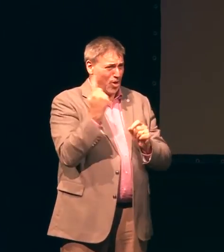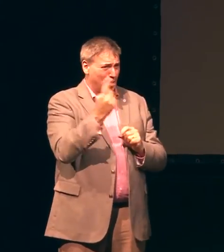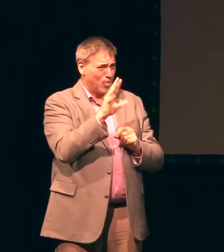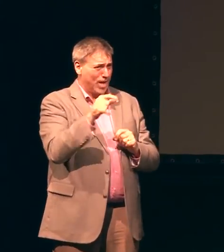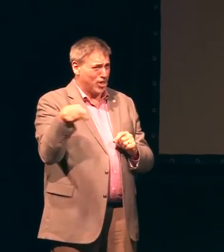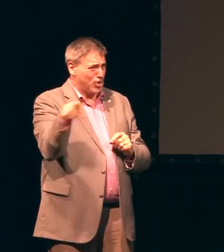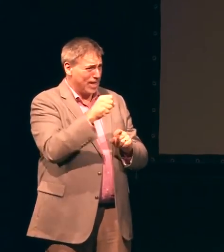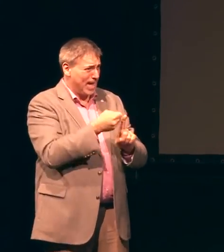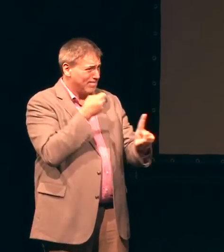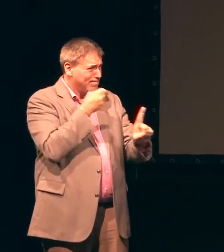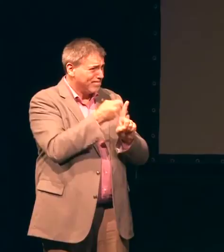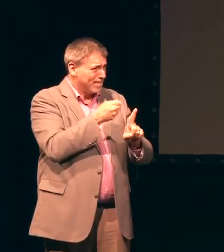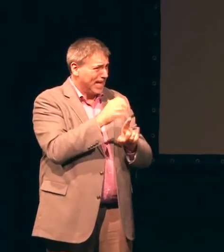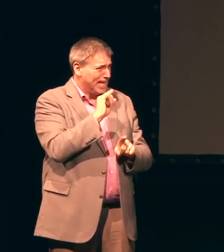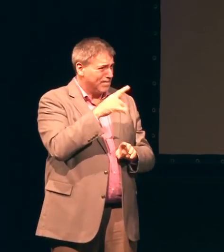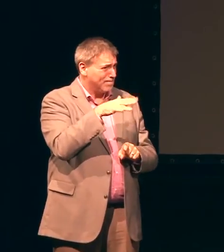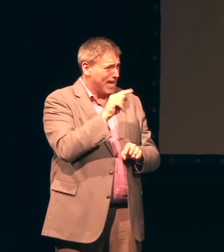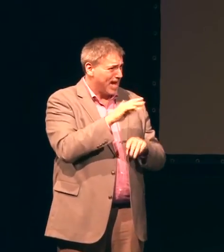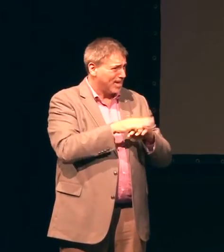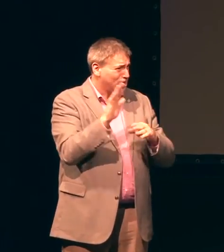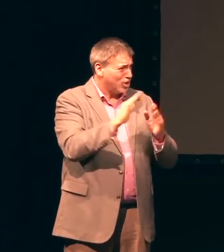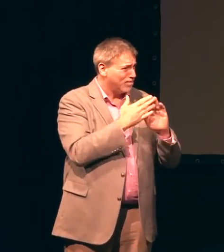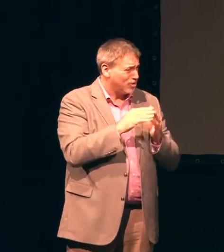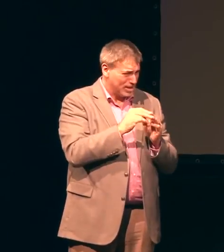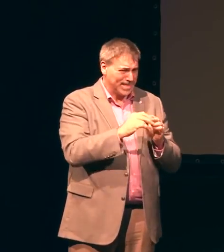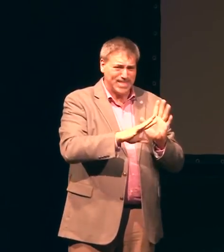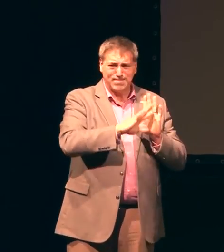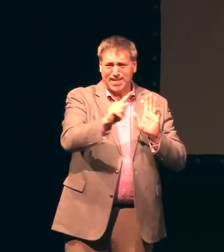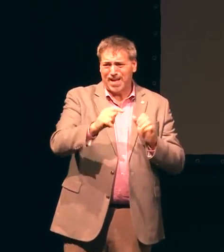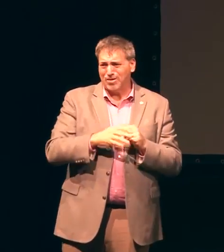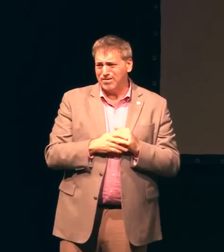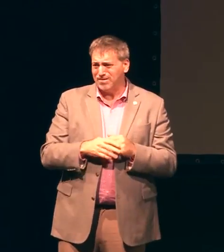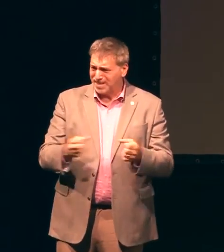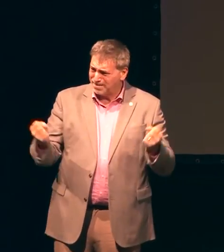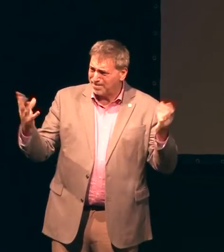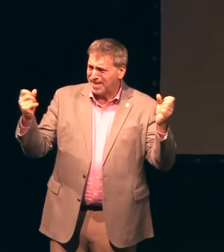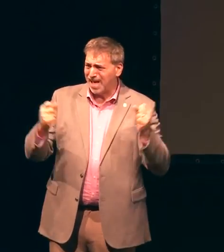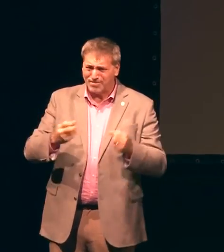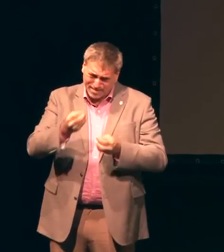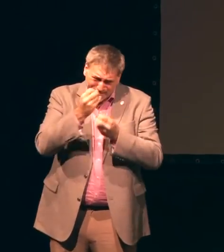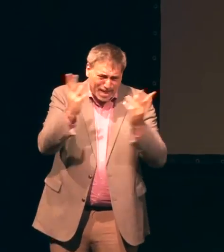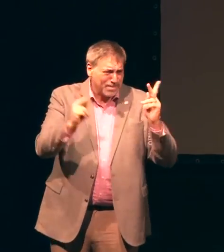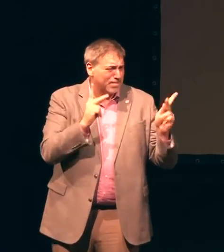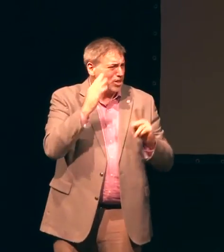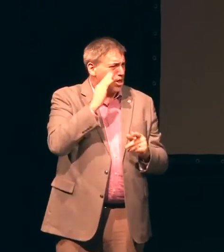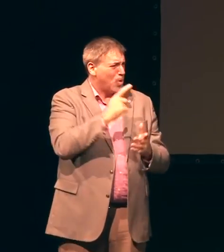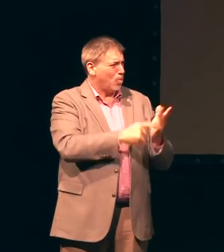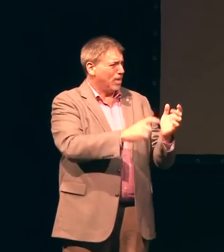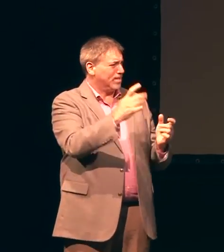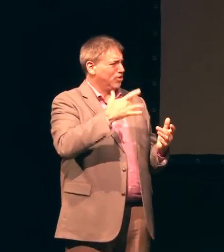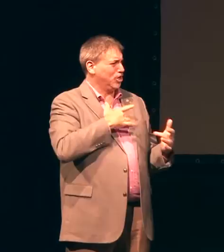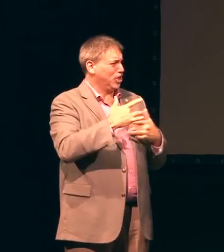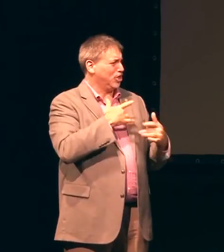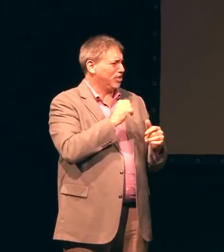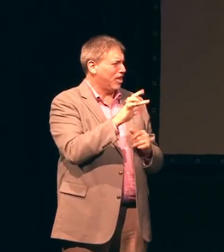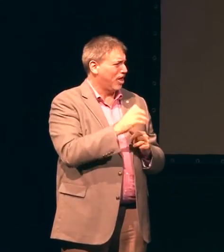way that you can make changes, the only way that you can make an impact on your community to speak out. Let people know what you're